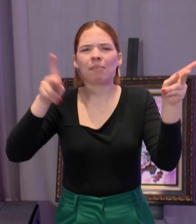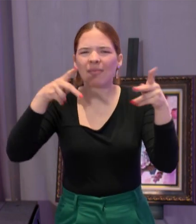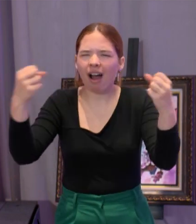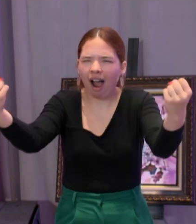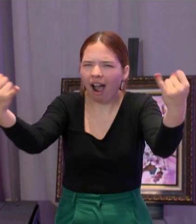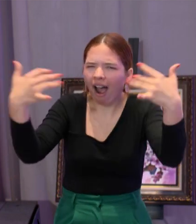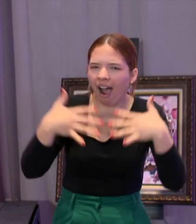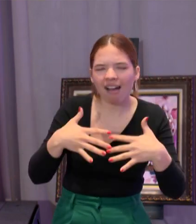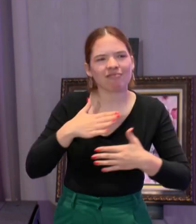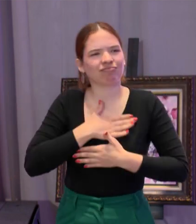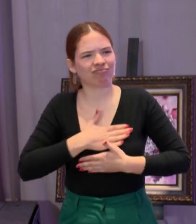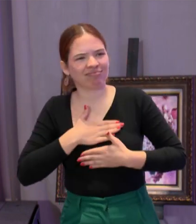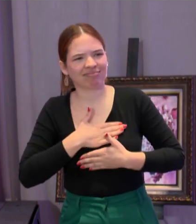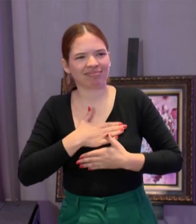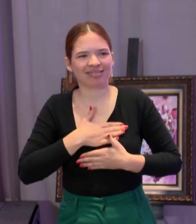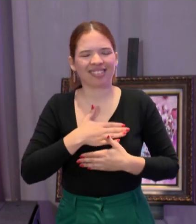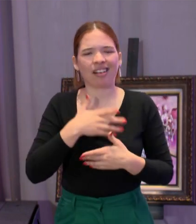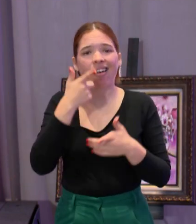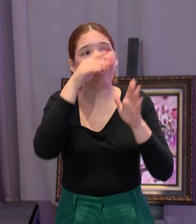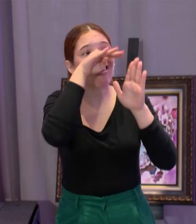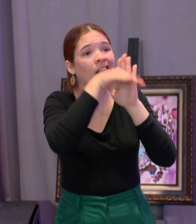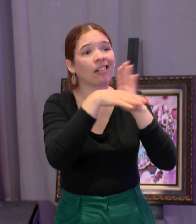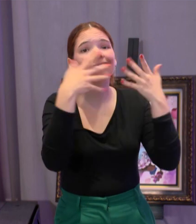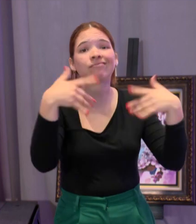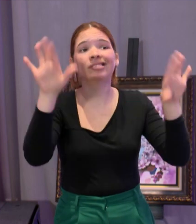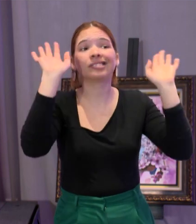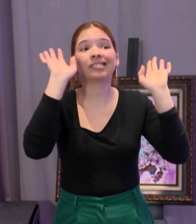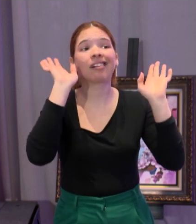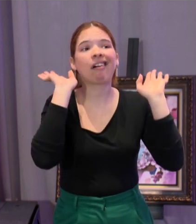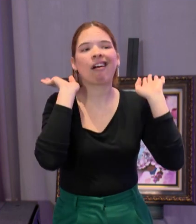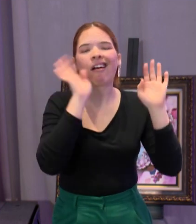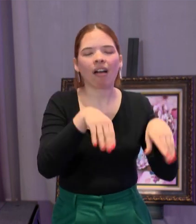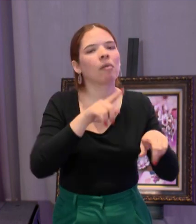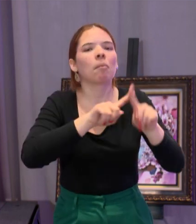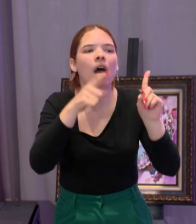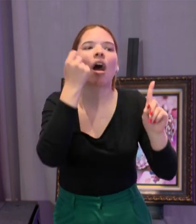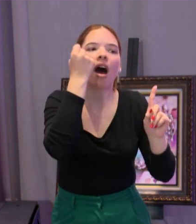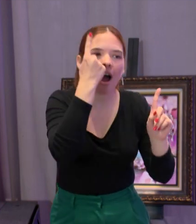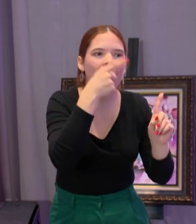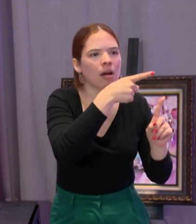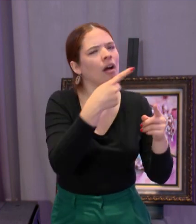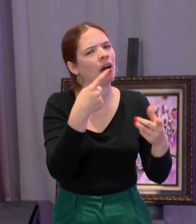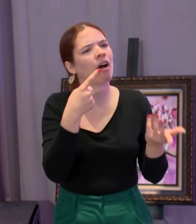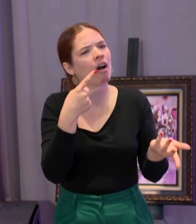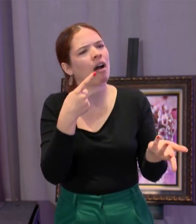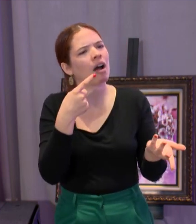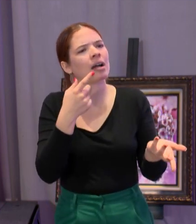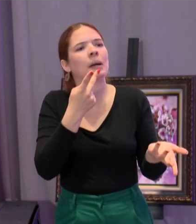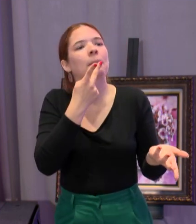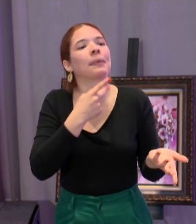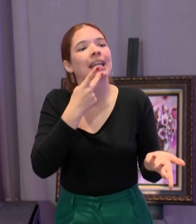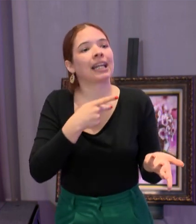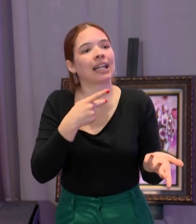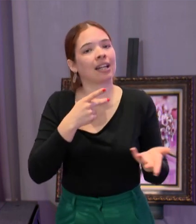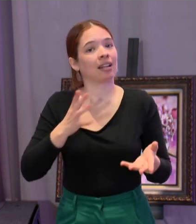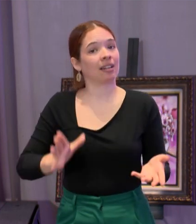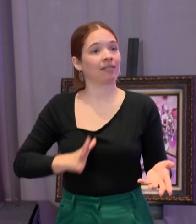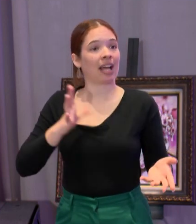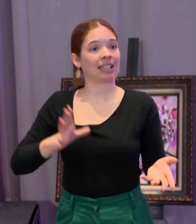WASHINGTON, D.C. I'D LIKE TO ALSO REMIND -- THIS IS SO ANTI-CLIMACTIC AFTER JEFF, BUT I'D ALSO LIKE TO REMIND EVERYBODY THAT THE PARTY IS ON